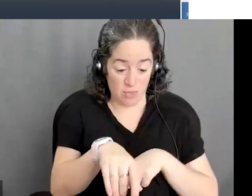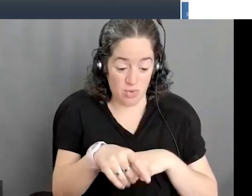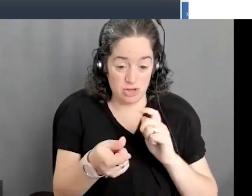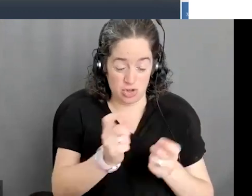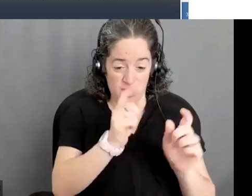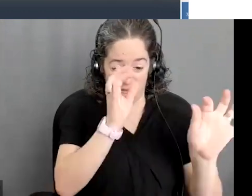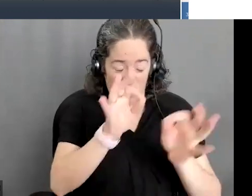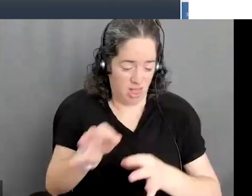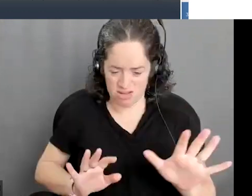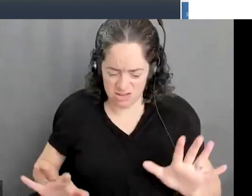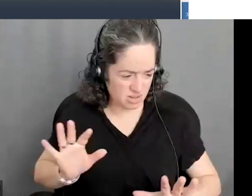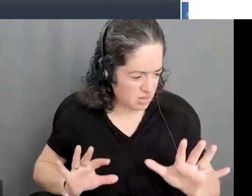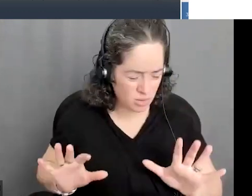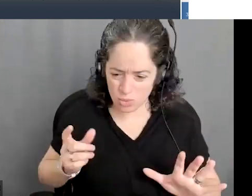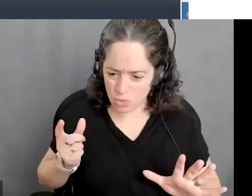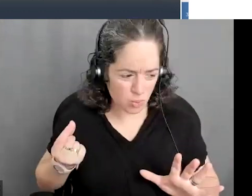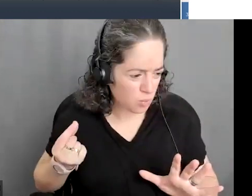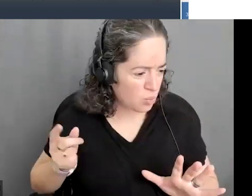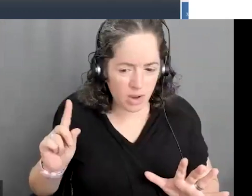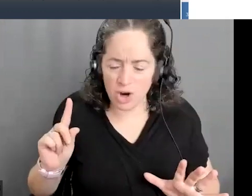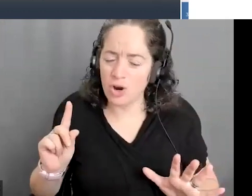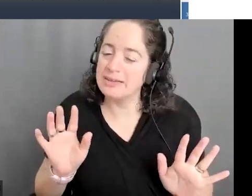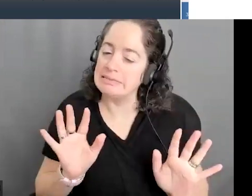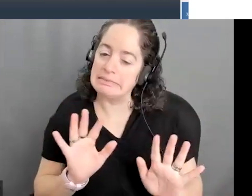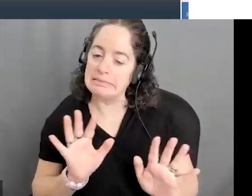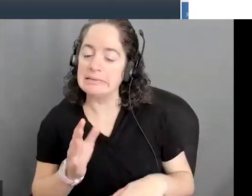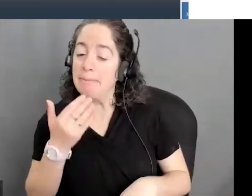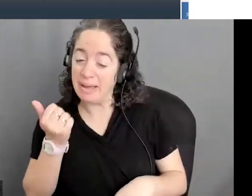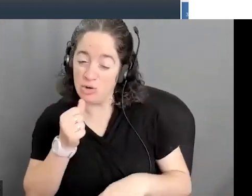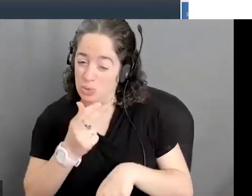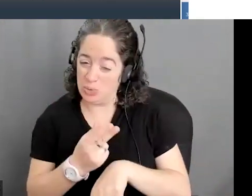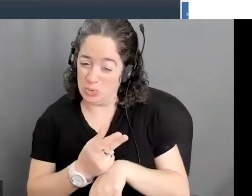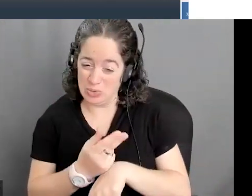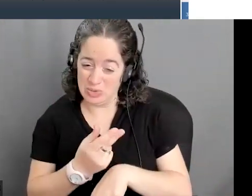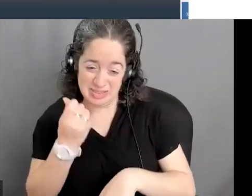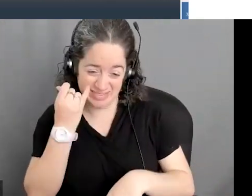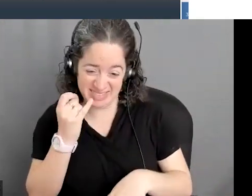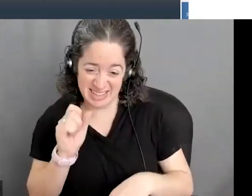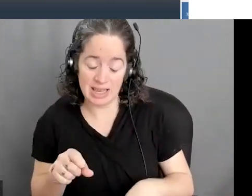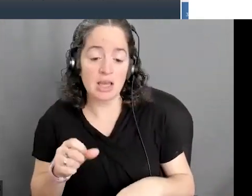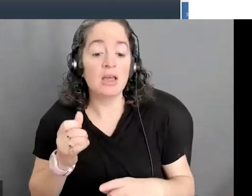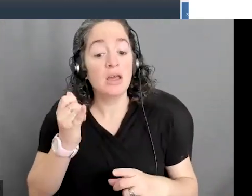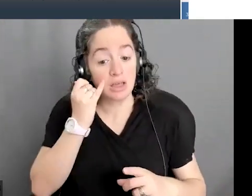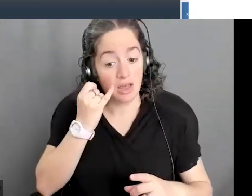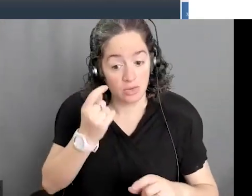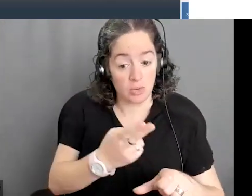You should try to avoid that if possible, and if you are going to do it, you should warn the user that it's going to happen.